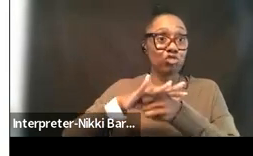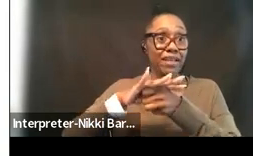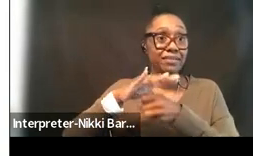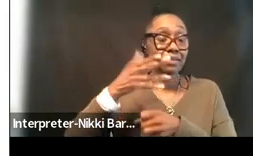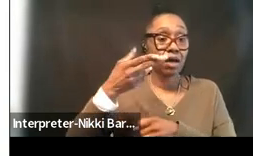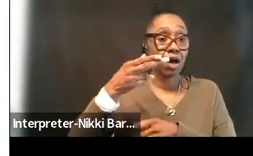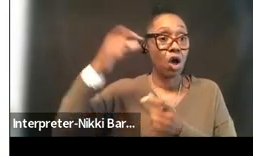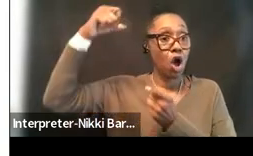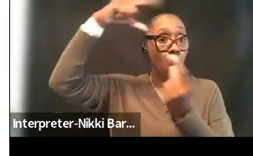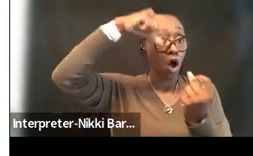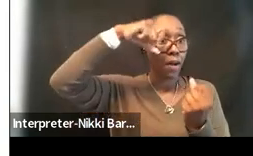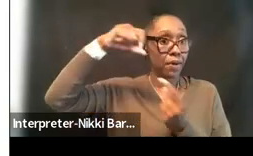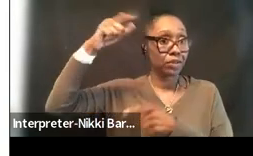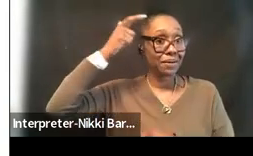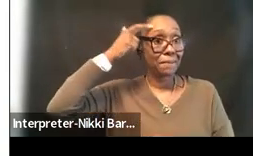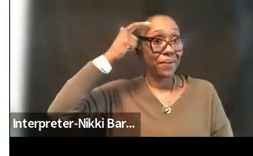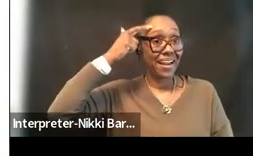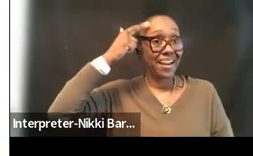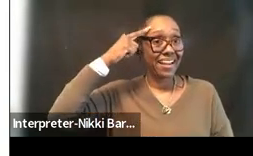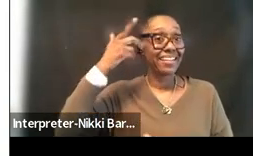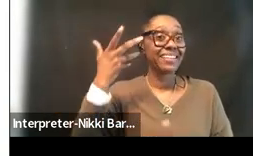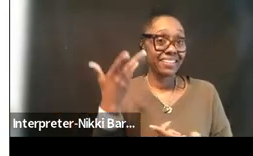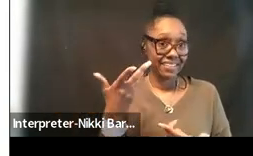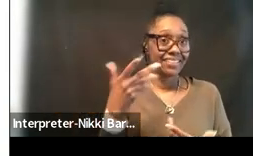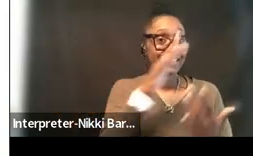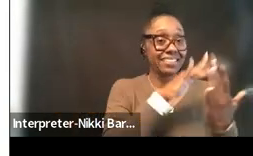It's very interesting, you know, in studies they've done. We live in an age now with less of a chance of an immediate.